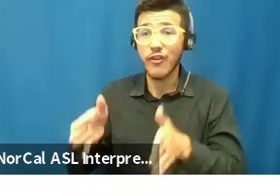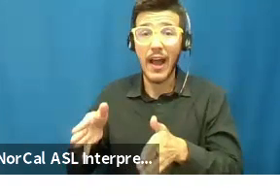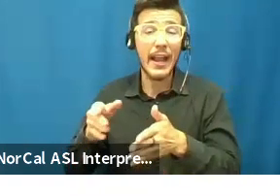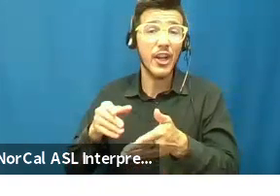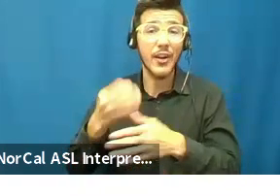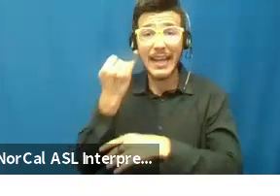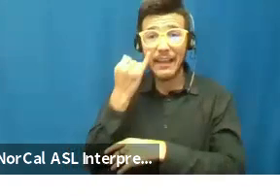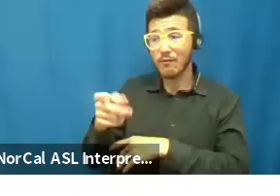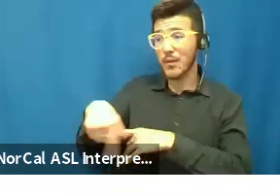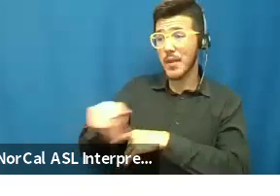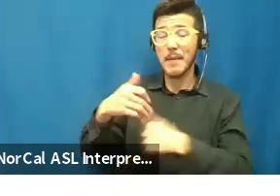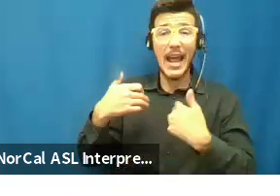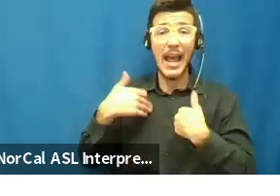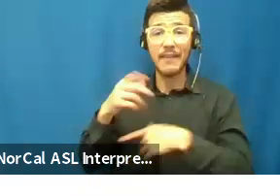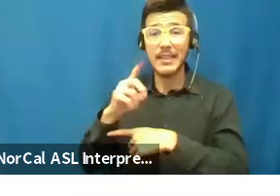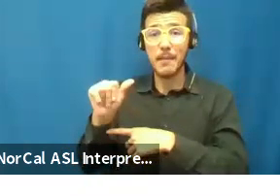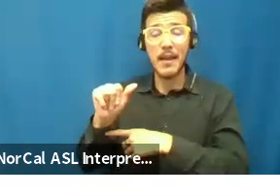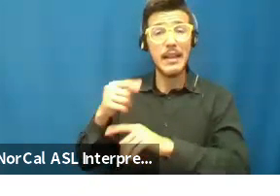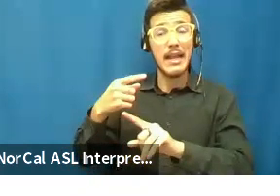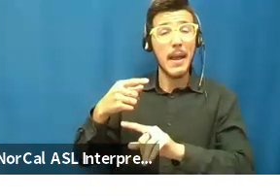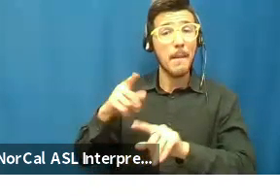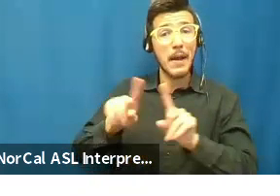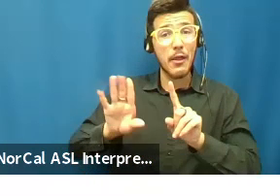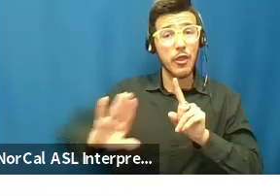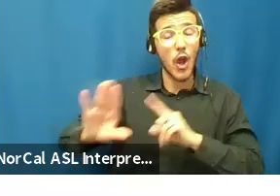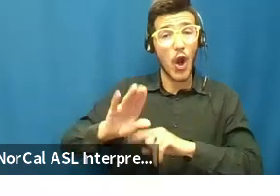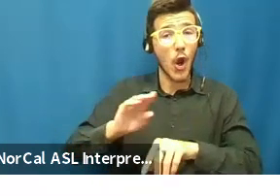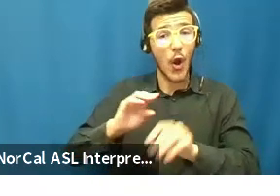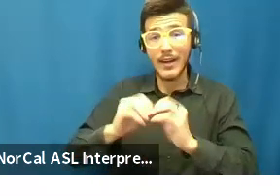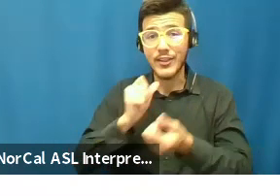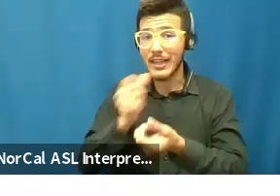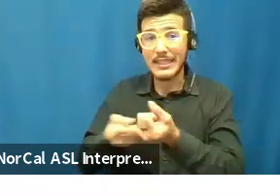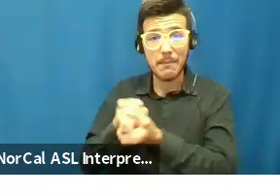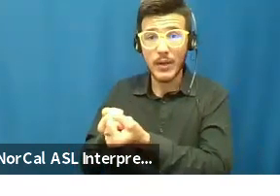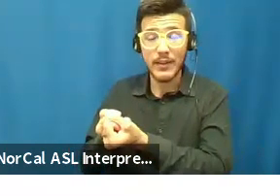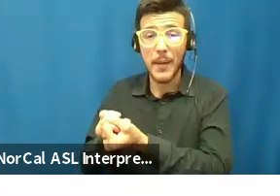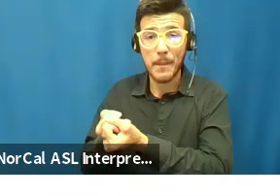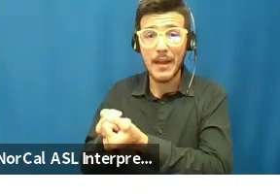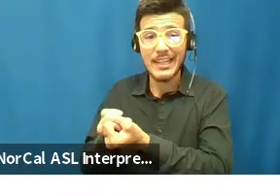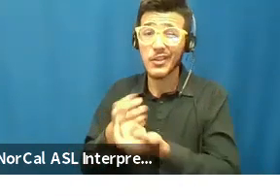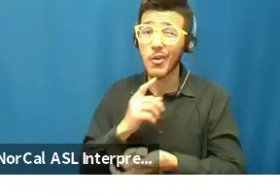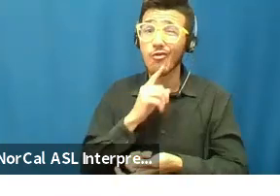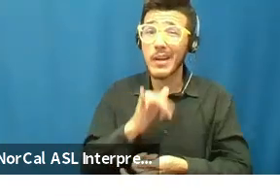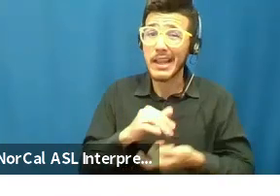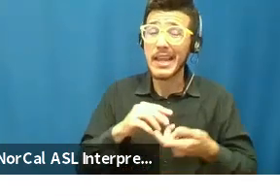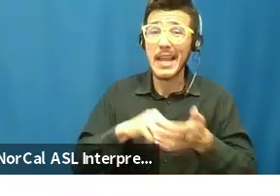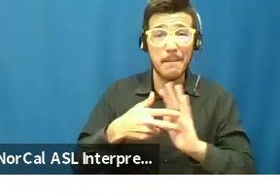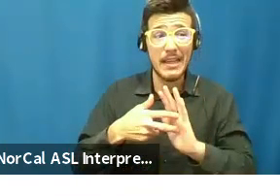not being supported by their organization. So it really means, again, a collaborative effort that